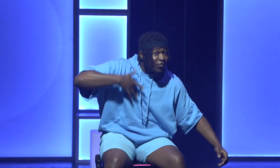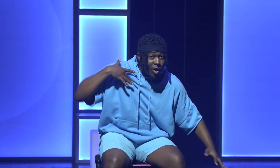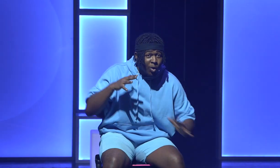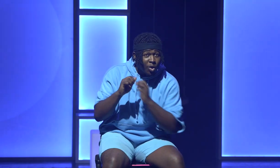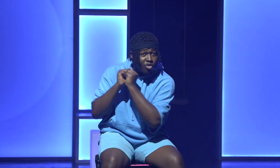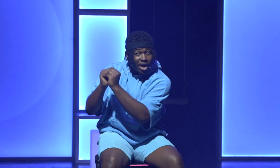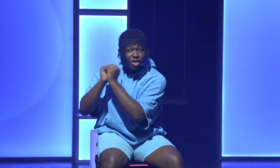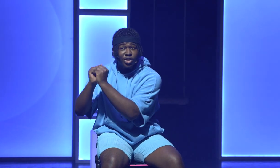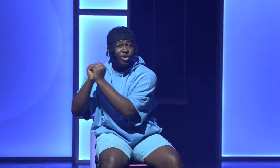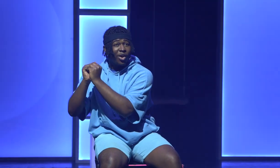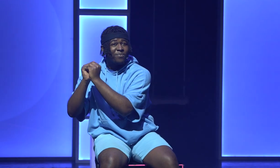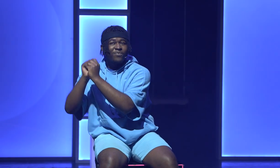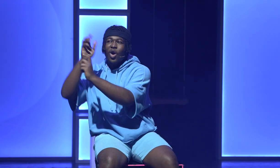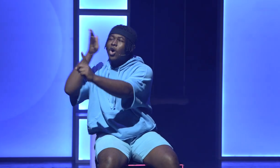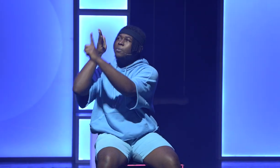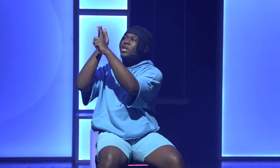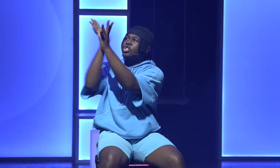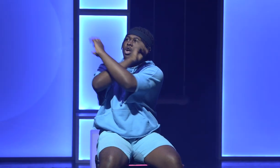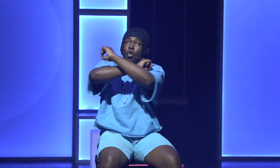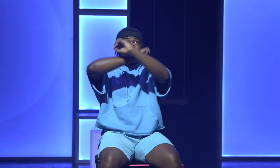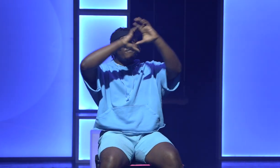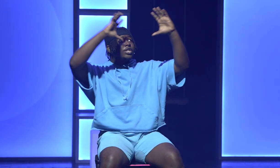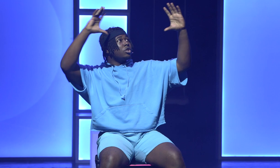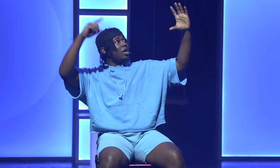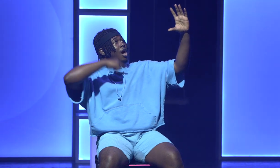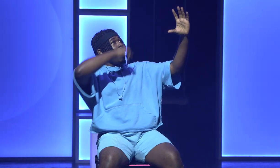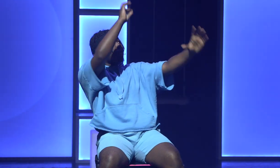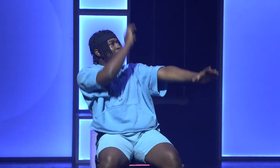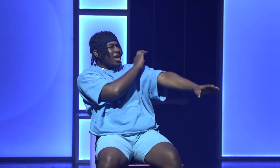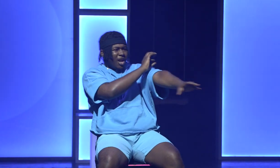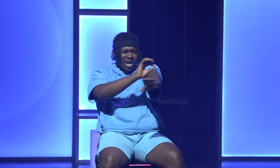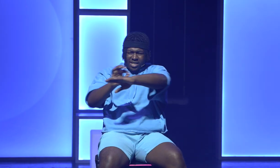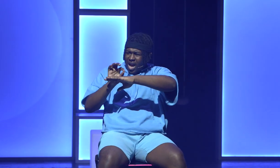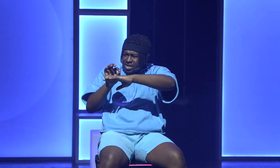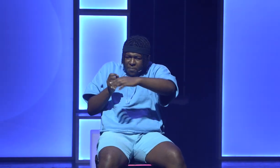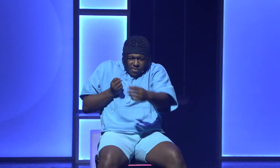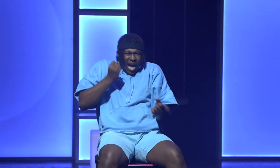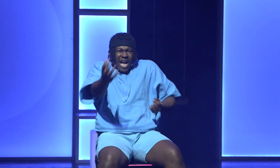just feel gratitude, on a mission with my vision. I'm going to be an architect,